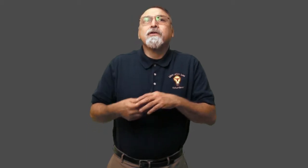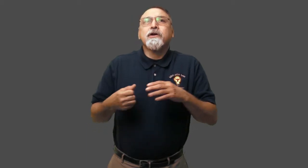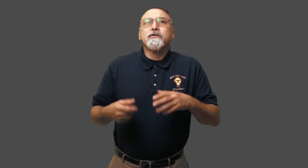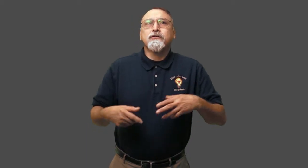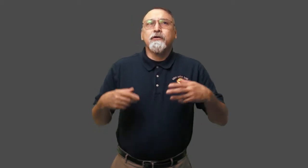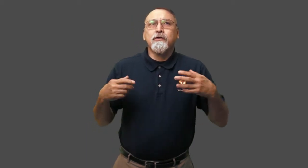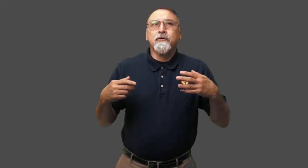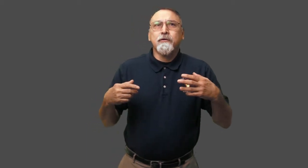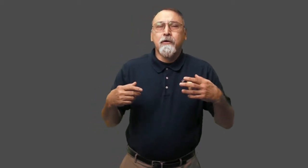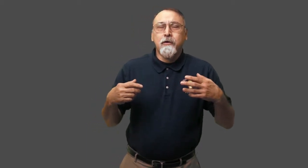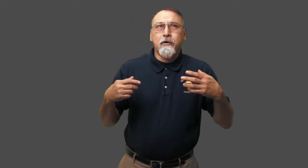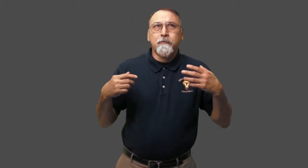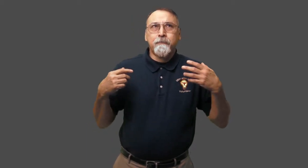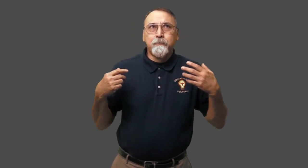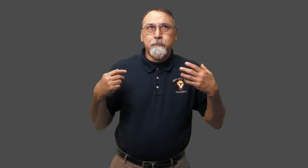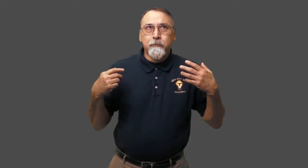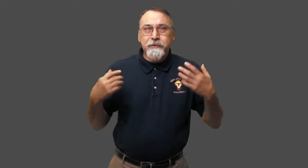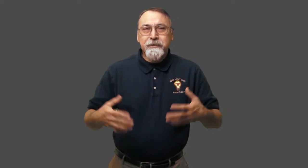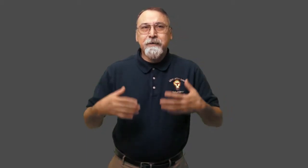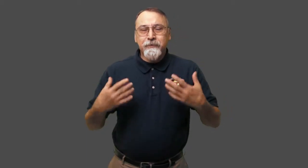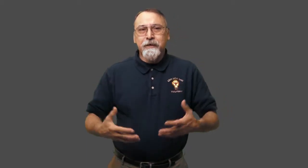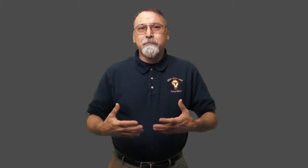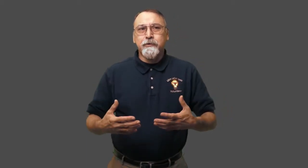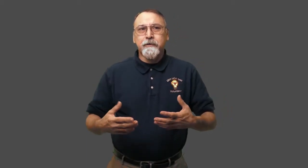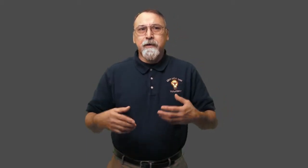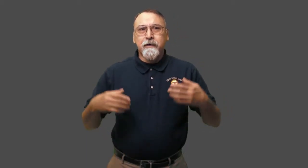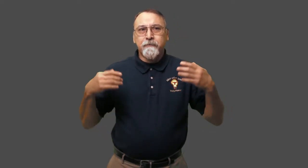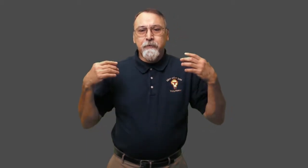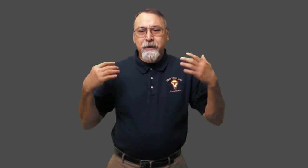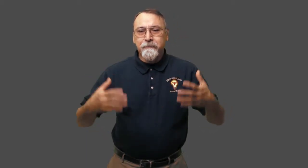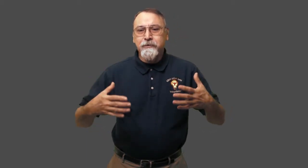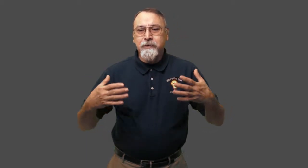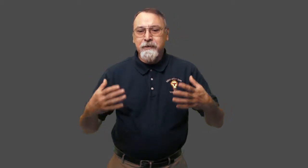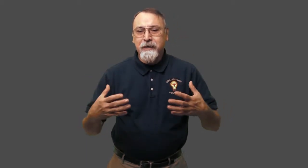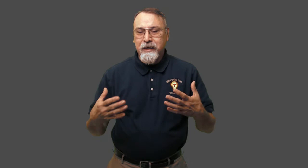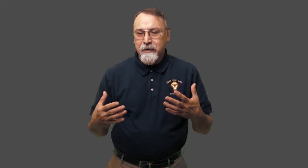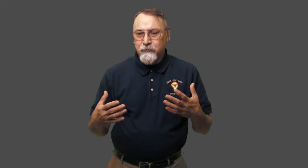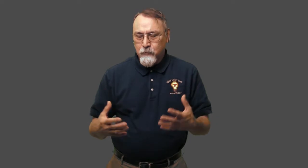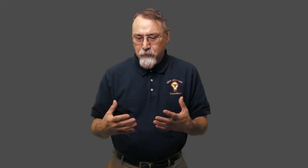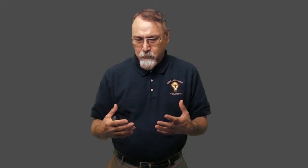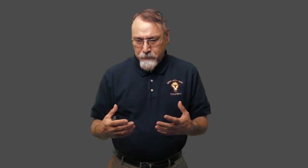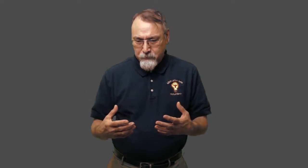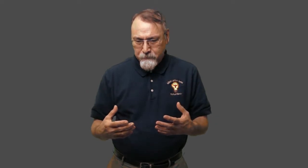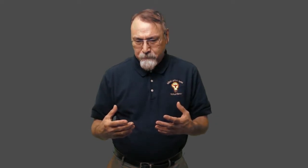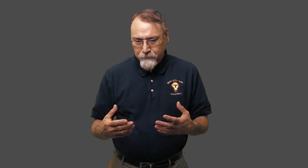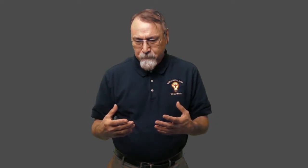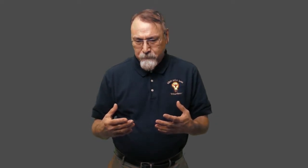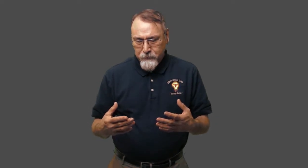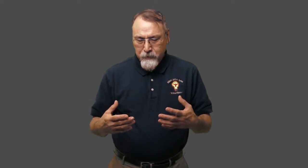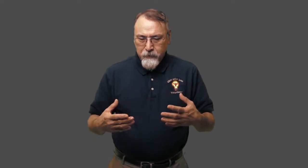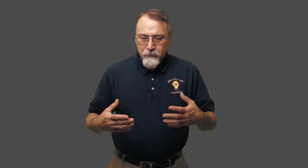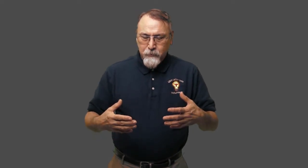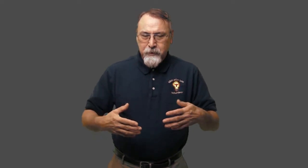to control or receive input from everything that it has to work with. Well, if you have